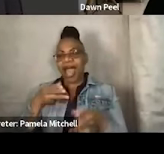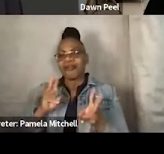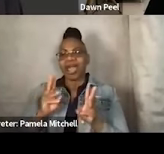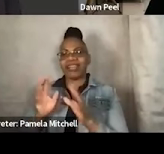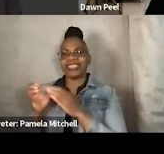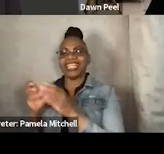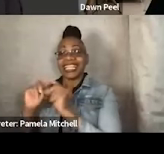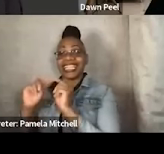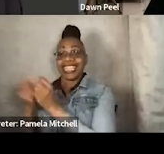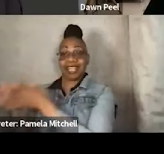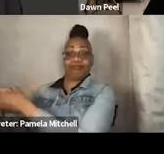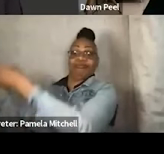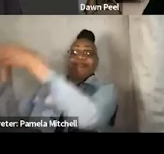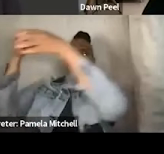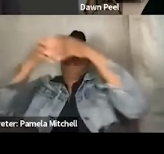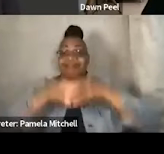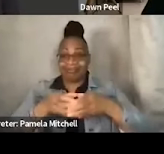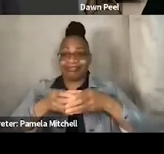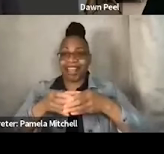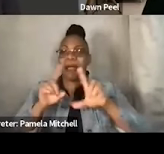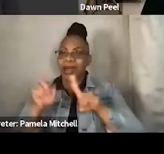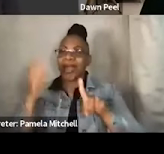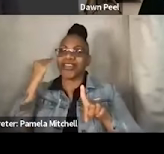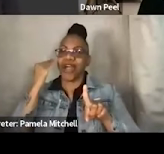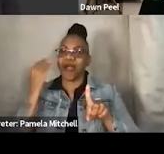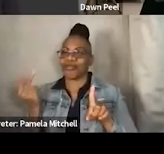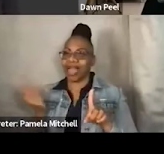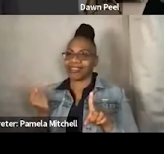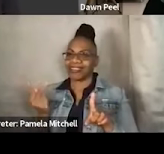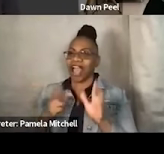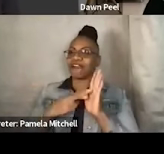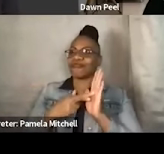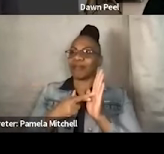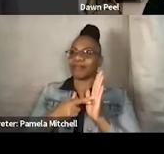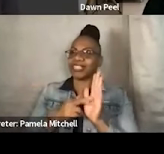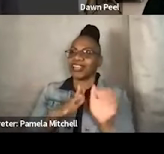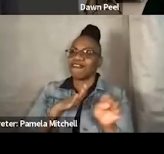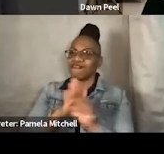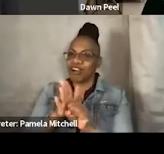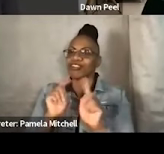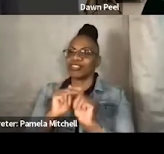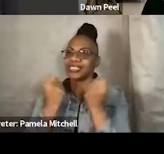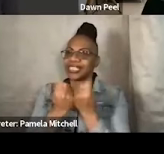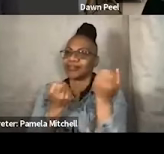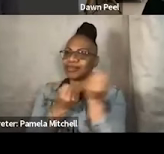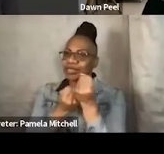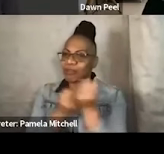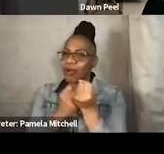So, just know that we represent a whole team behind us that is doing this work in Kansas City.